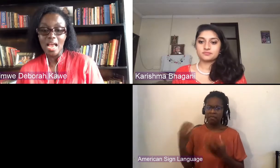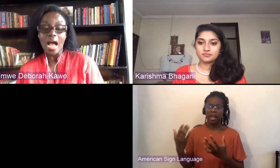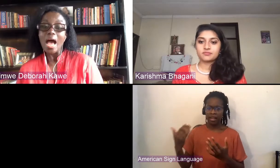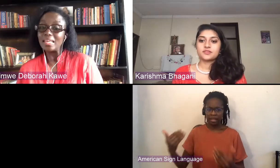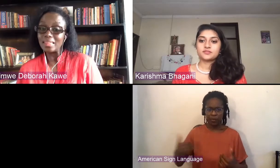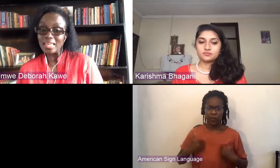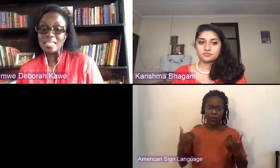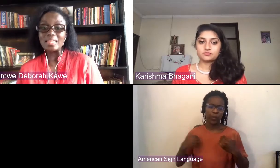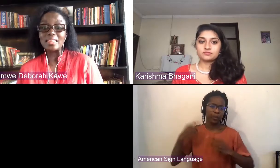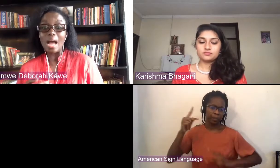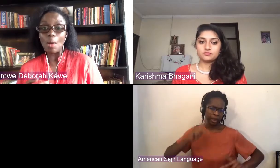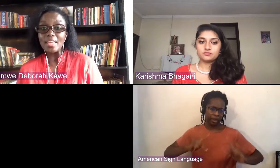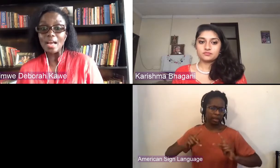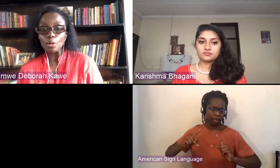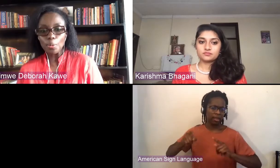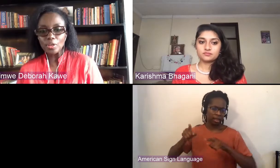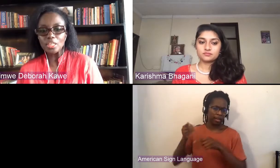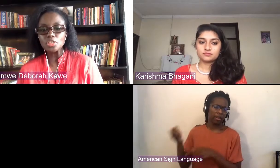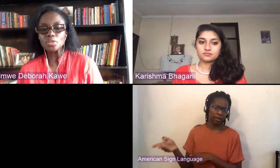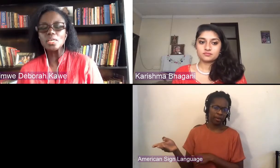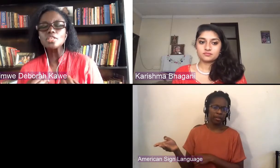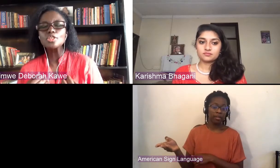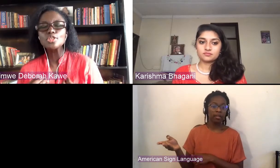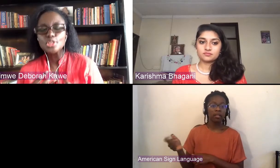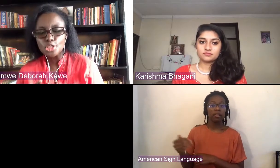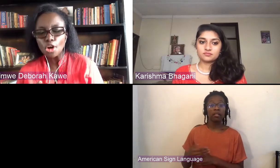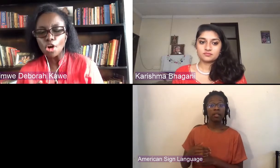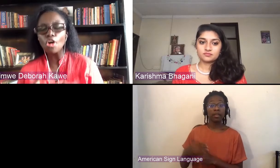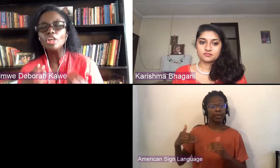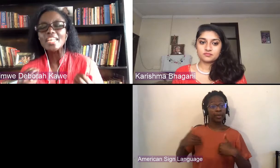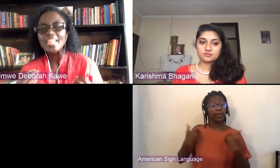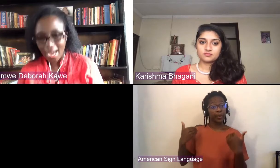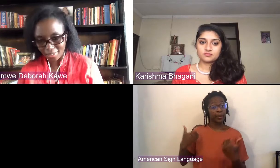and I think our young population is so done.